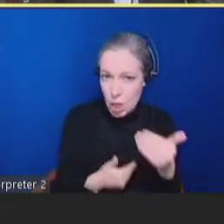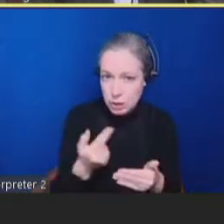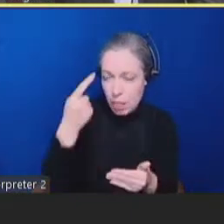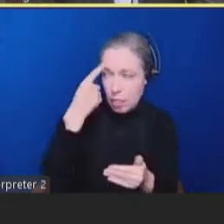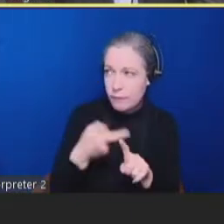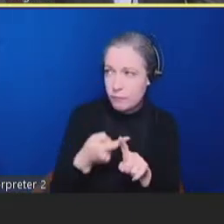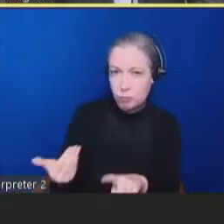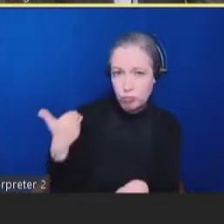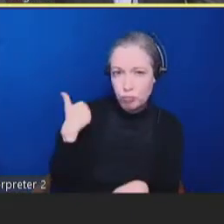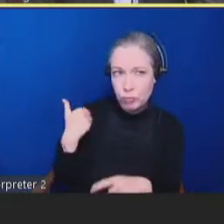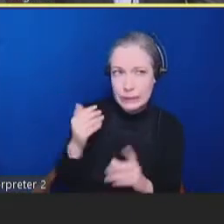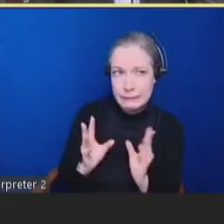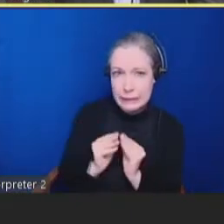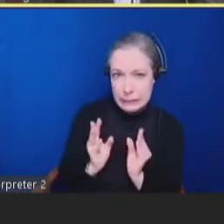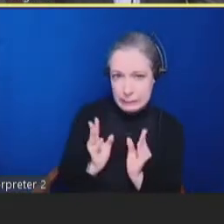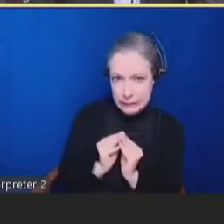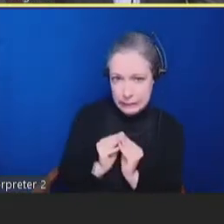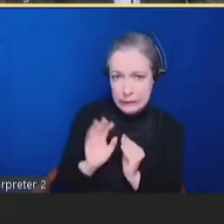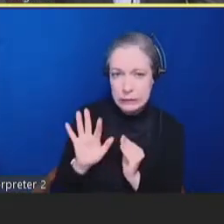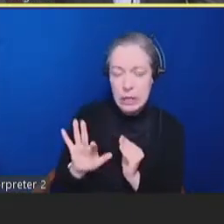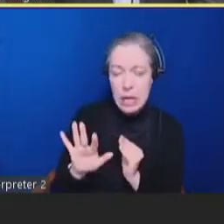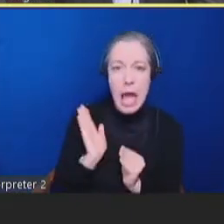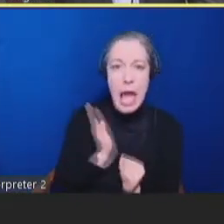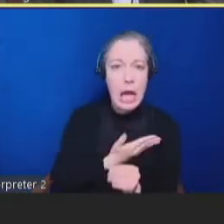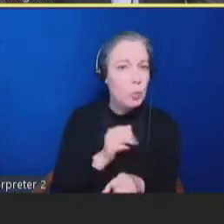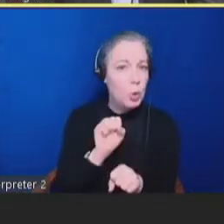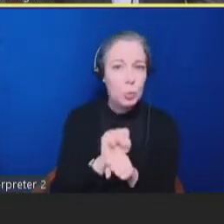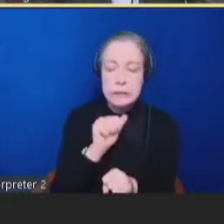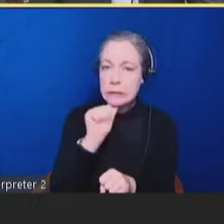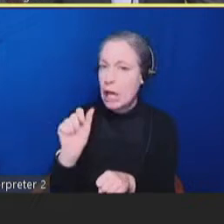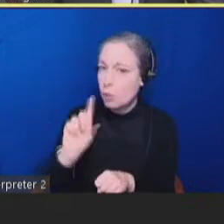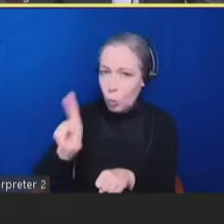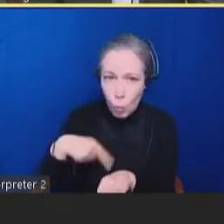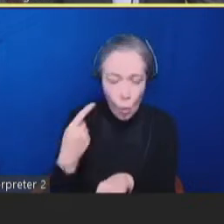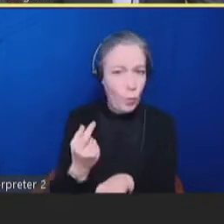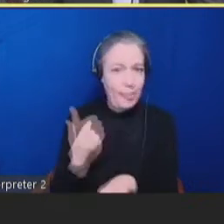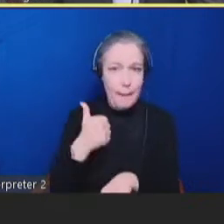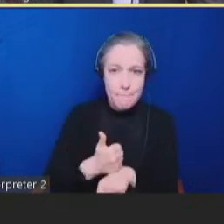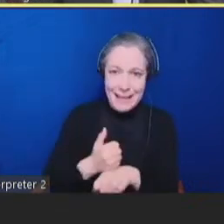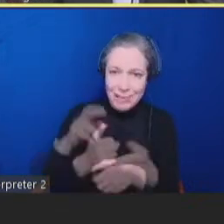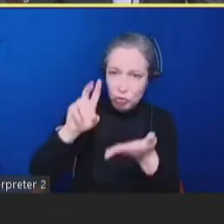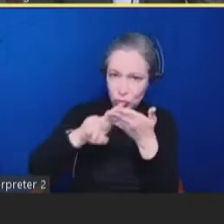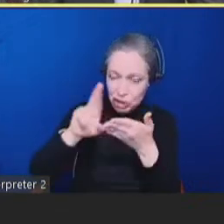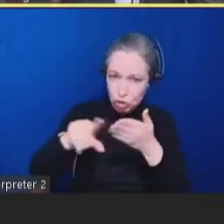meeting that we had, our work was not just based on research analysis. Engagement with many people,